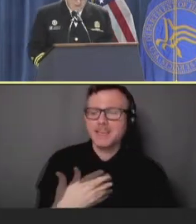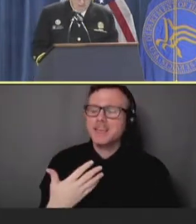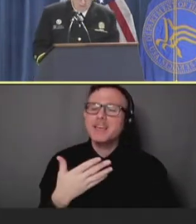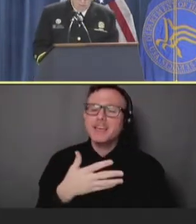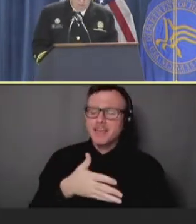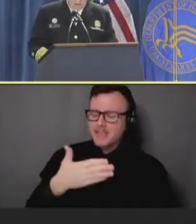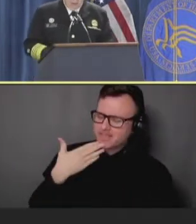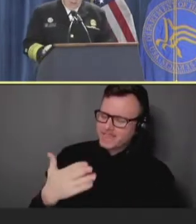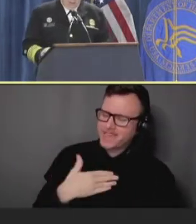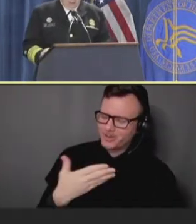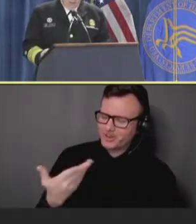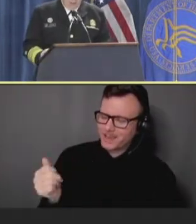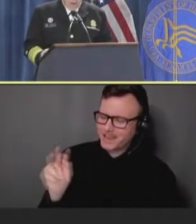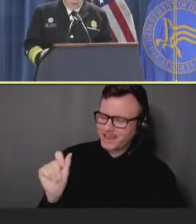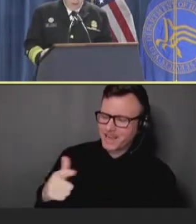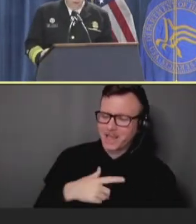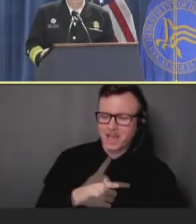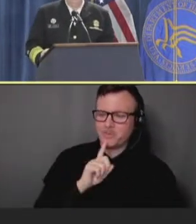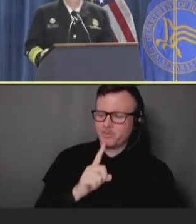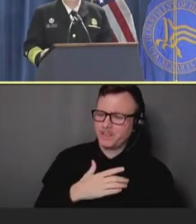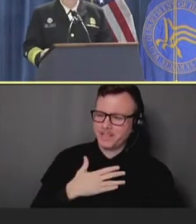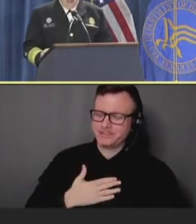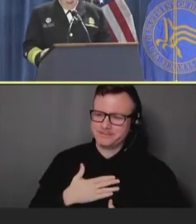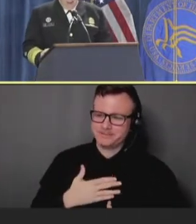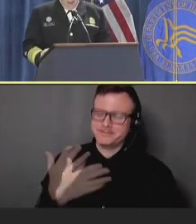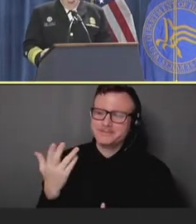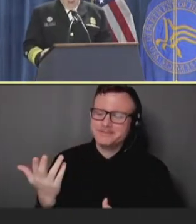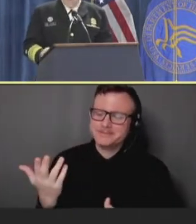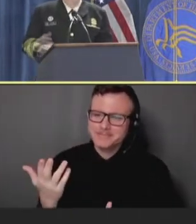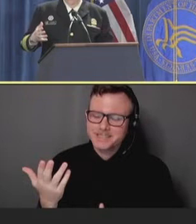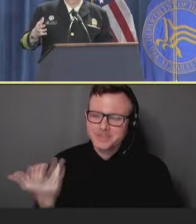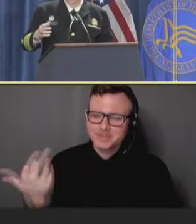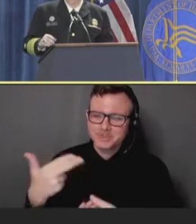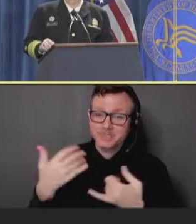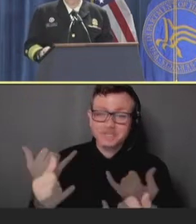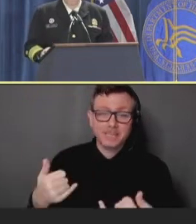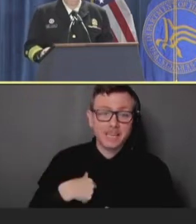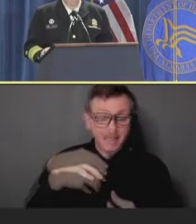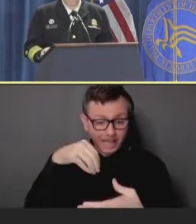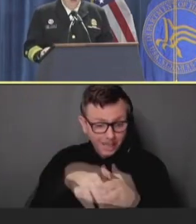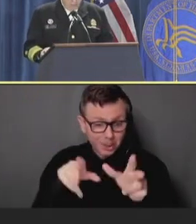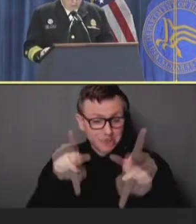And I'm really pleased to join you again today in person to provide opening remarks.